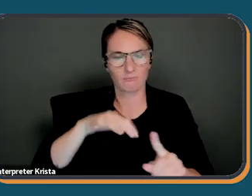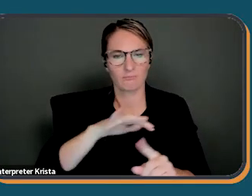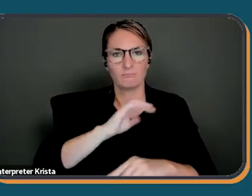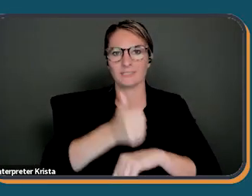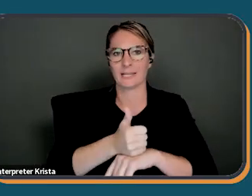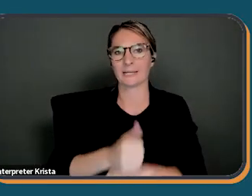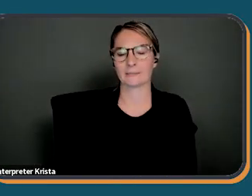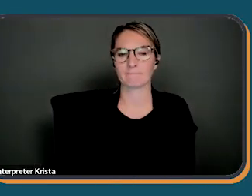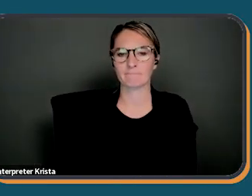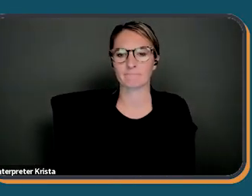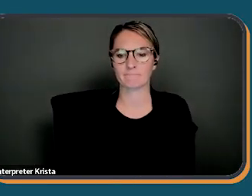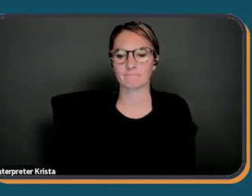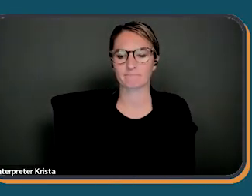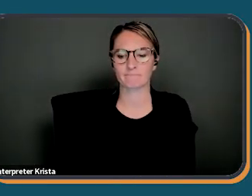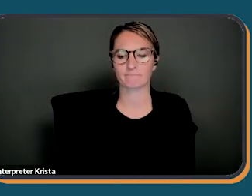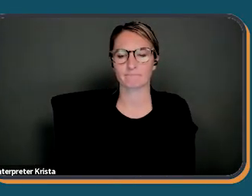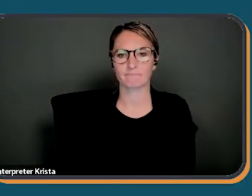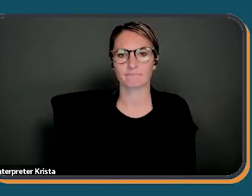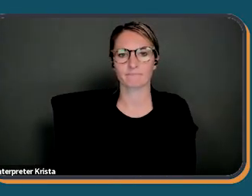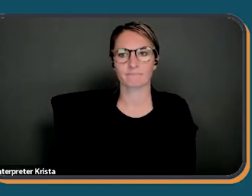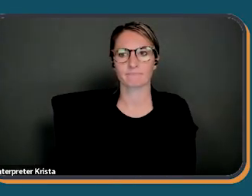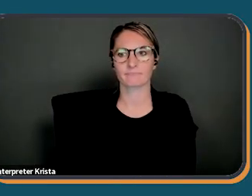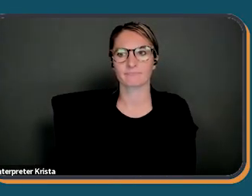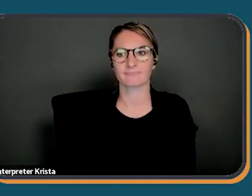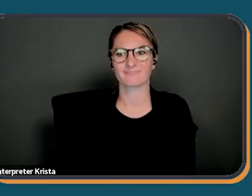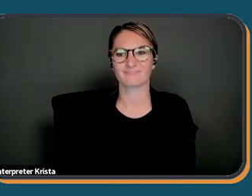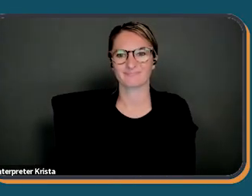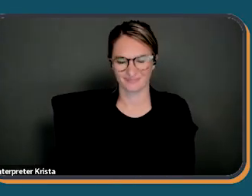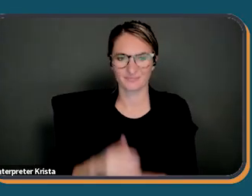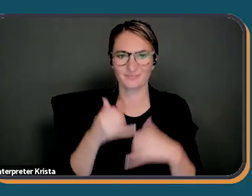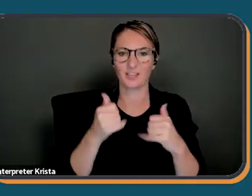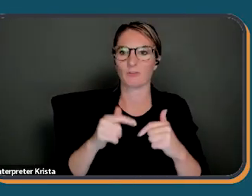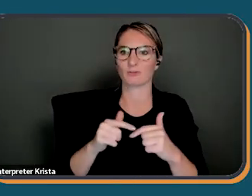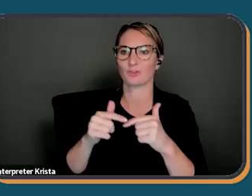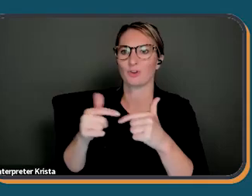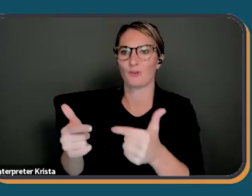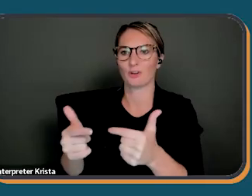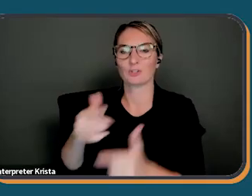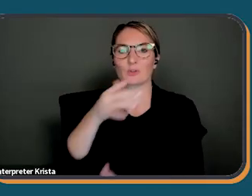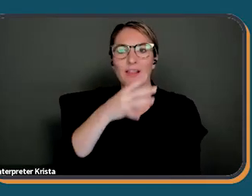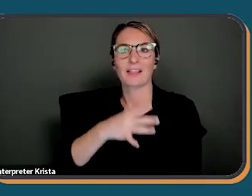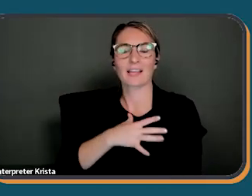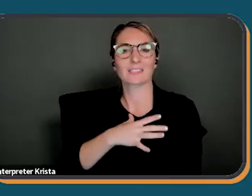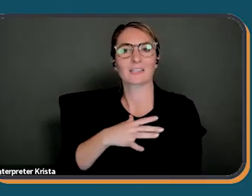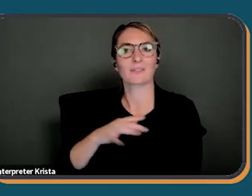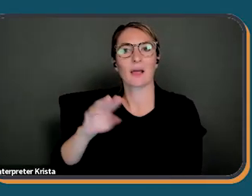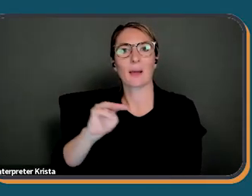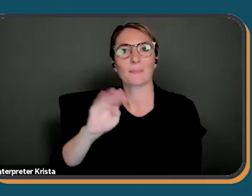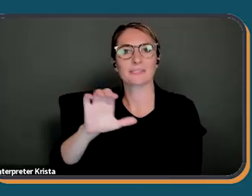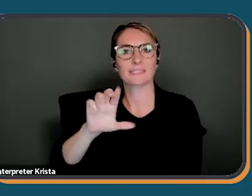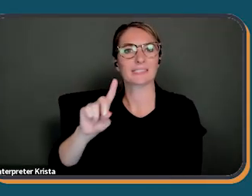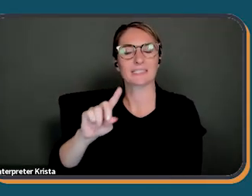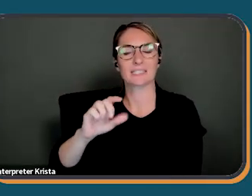With that I will turn it over to the ladies of MCD Global Health and they can talk to you about screening for all.